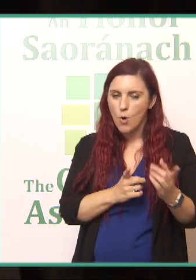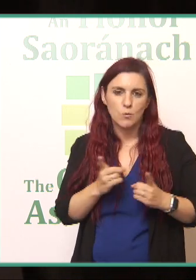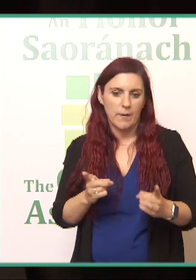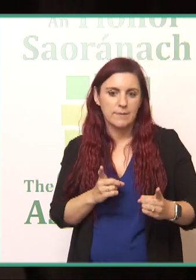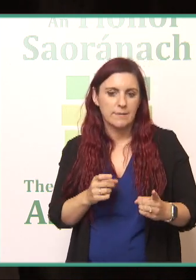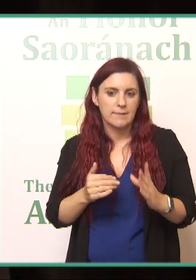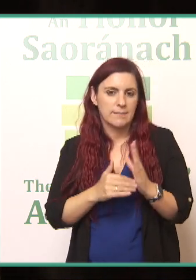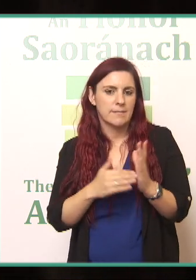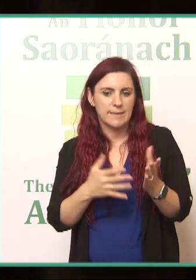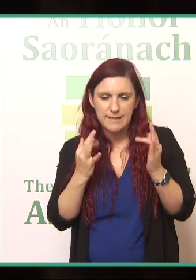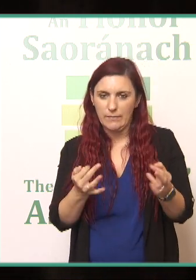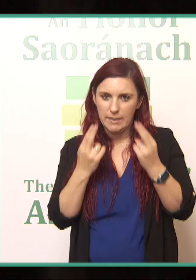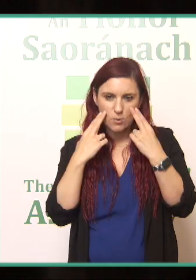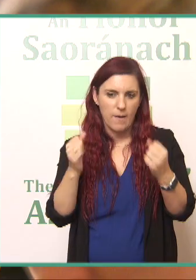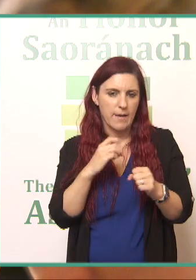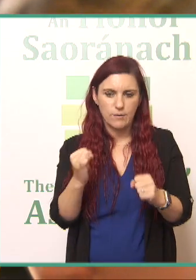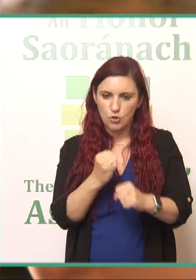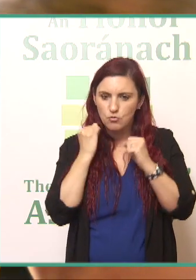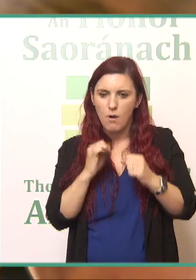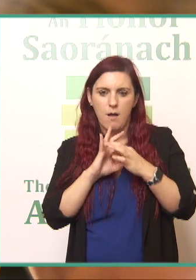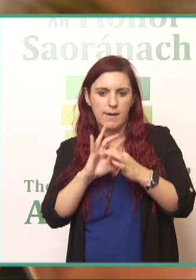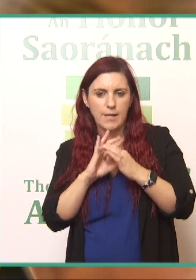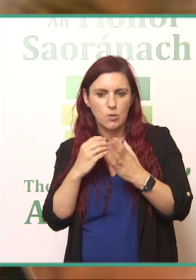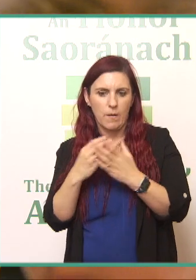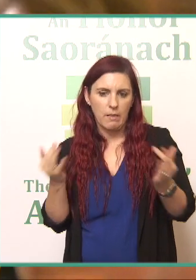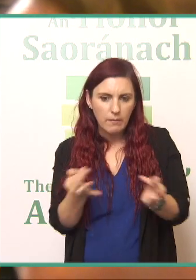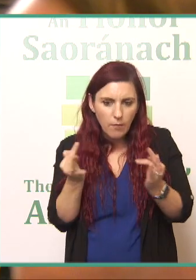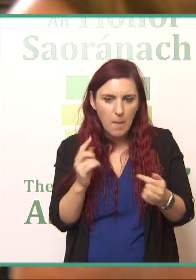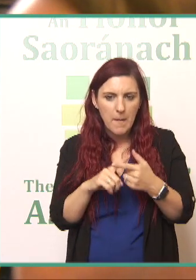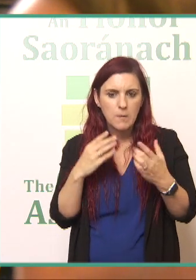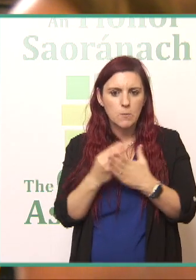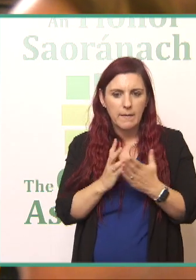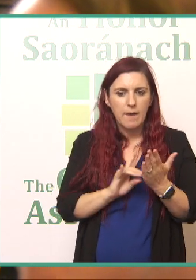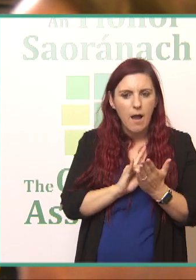that they have a strong connection with their farm and with the archeology and the biodiversity on